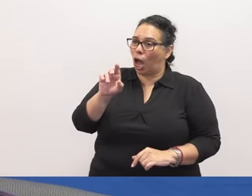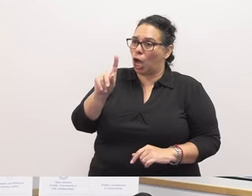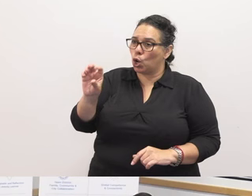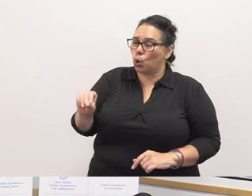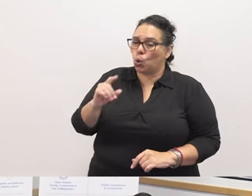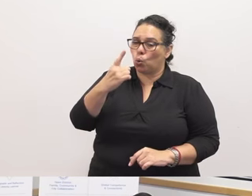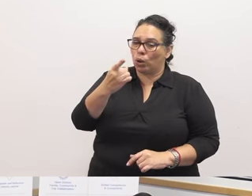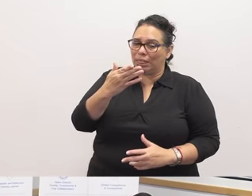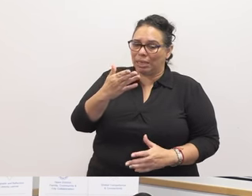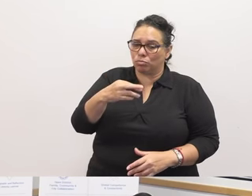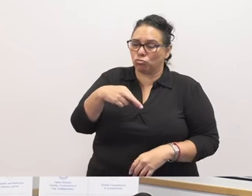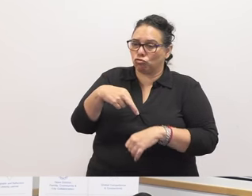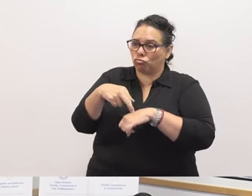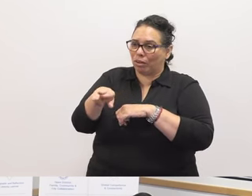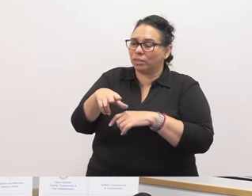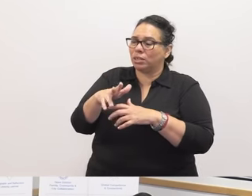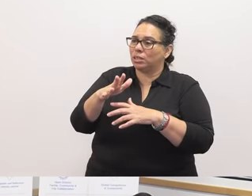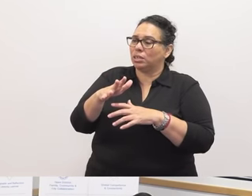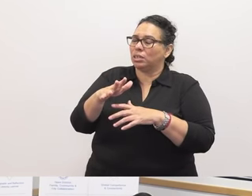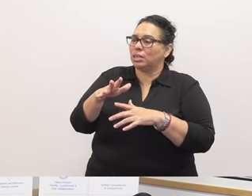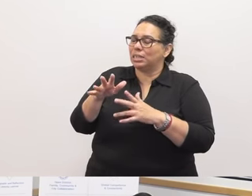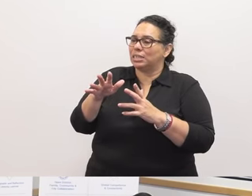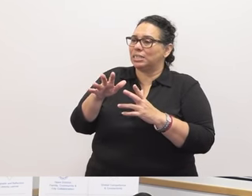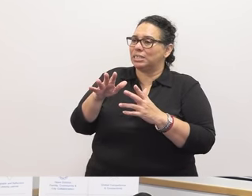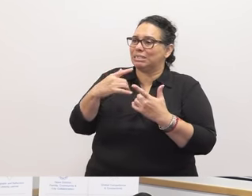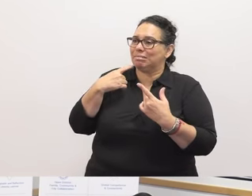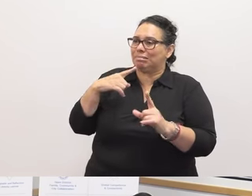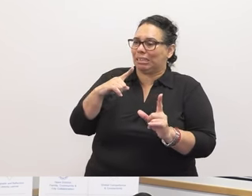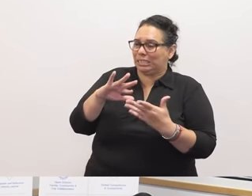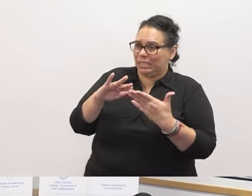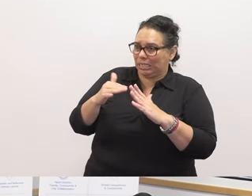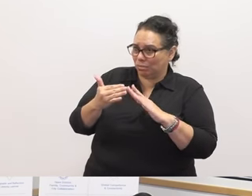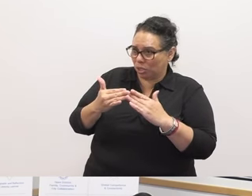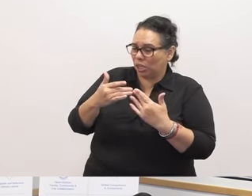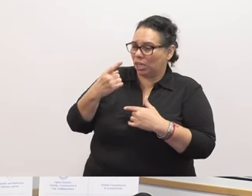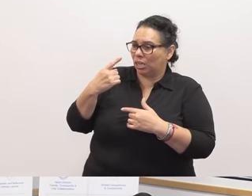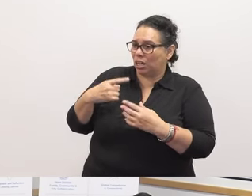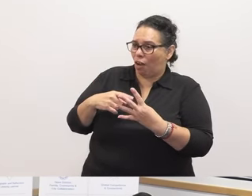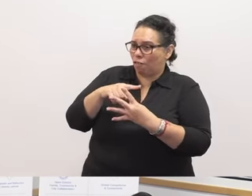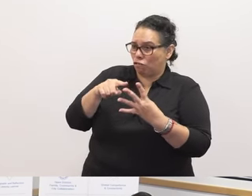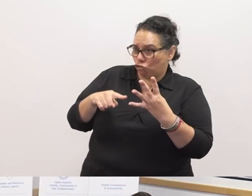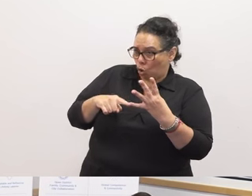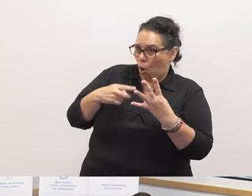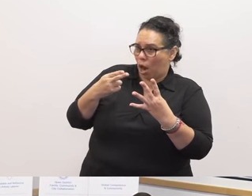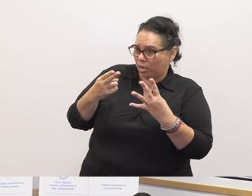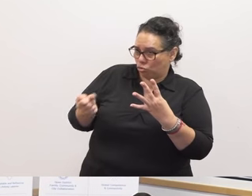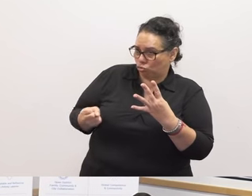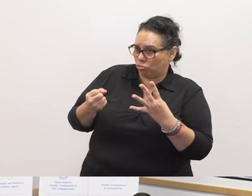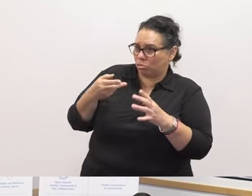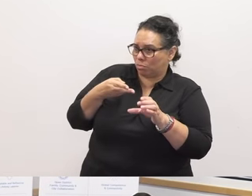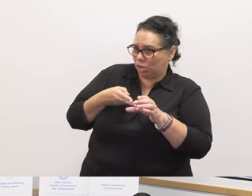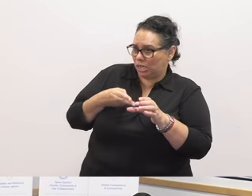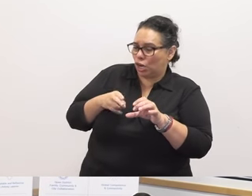was the Breakthrough Success Community. And that is among four of our high schools that participate. The Breakthrough Success Community